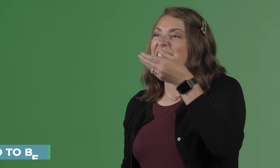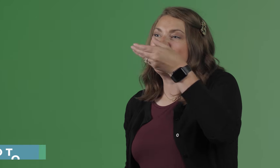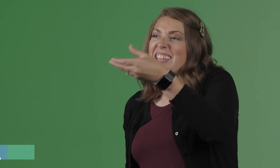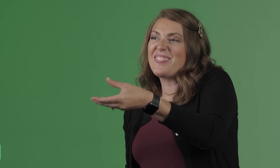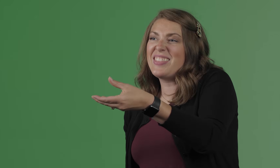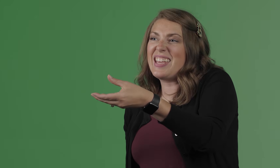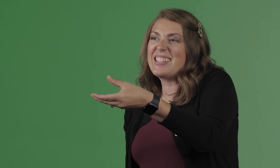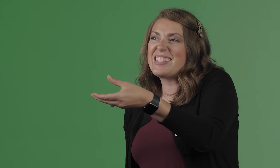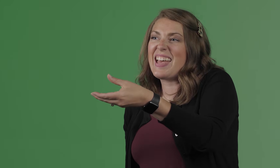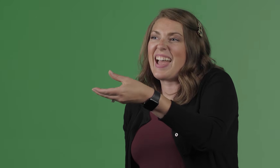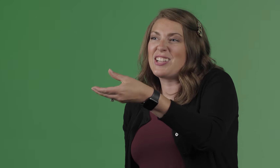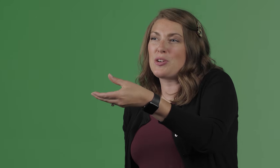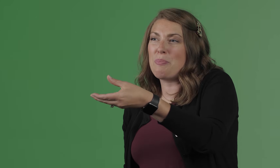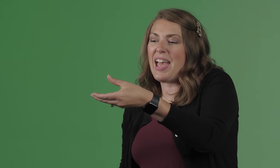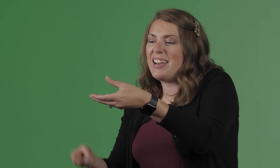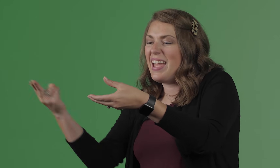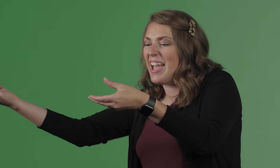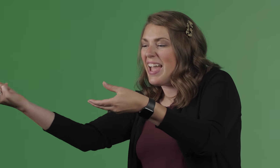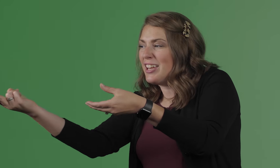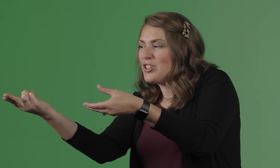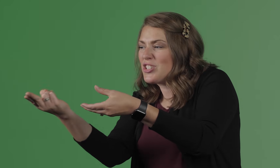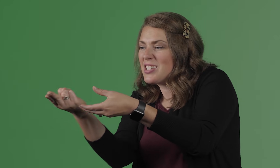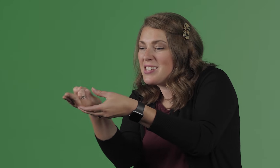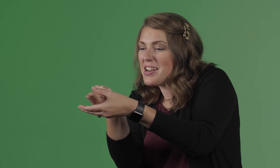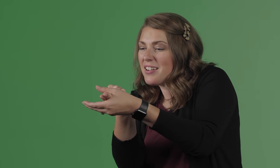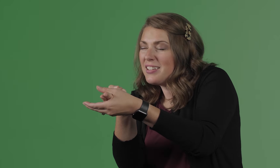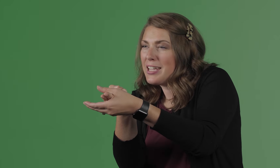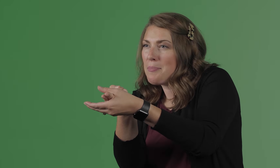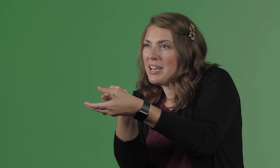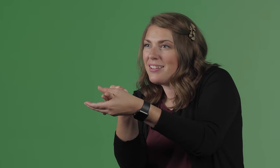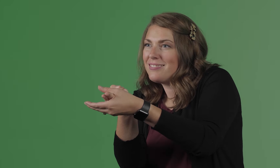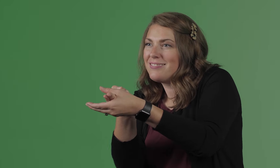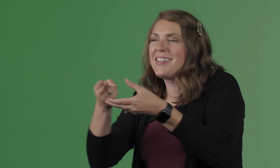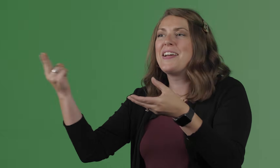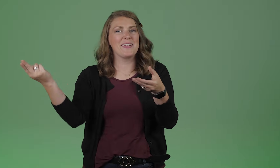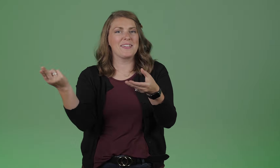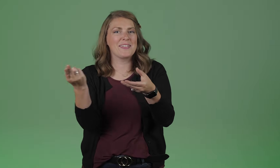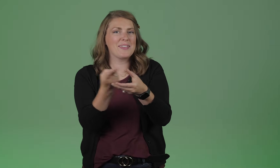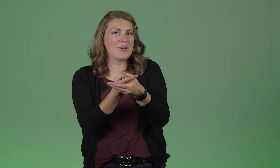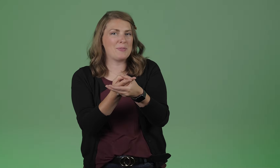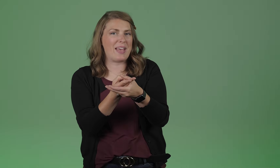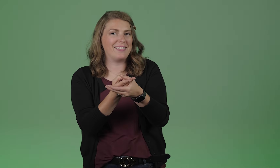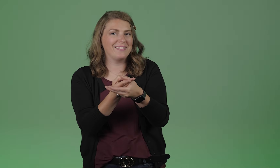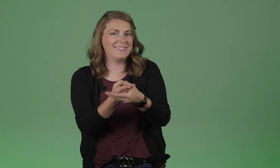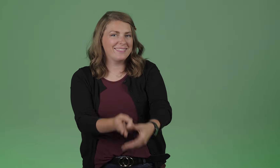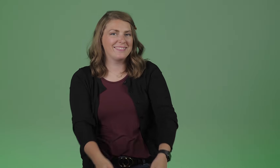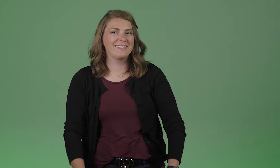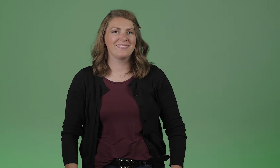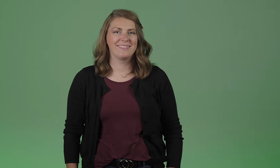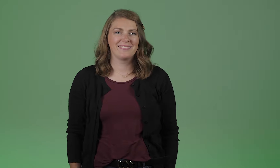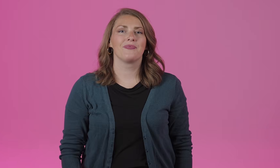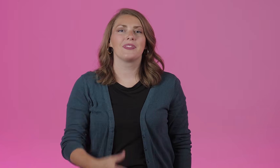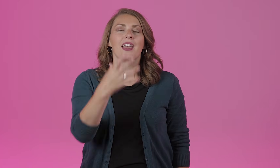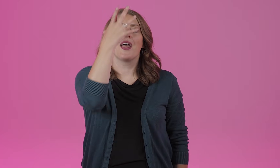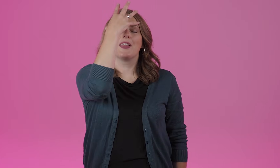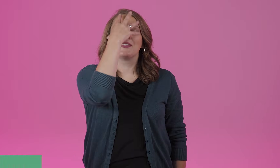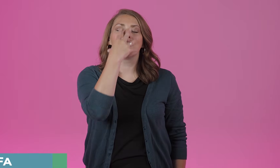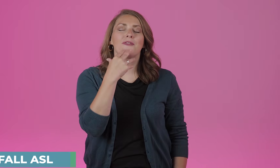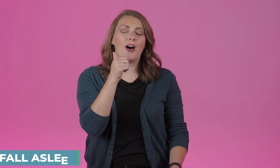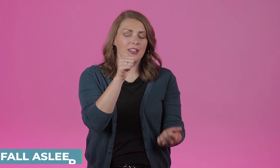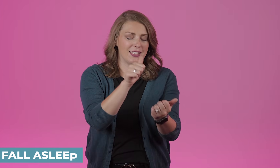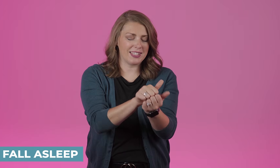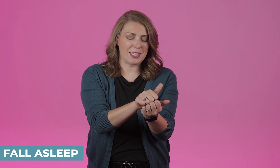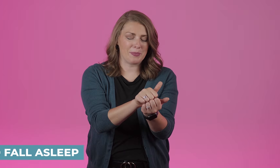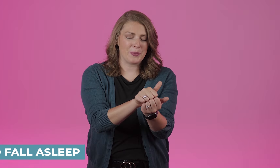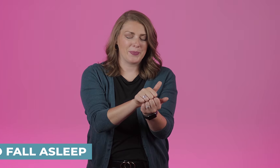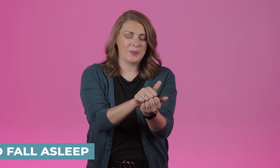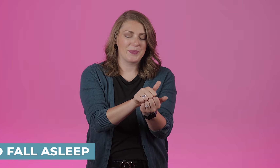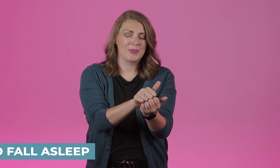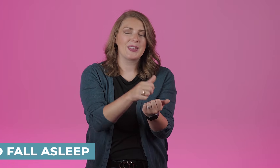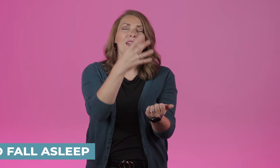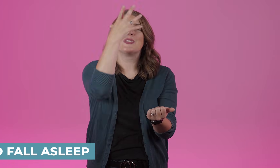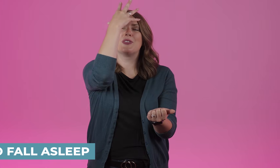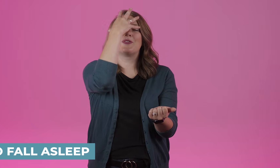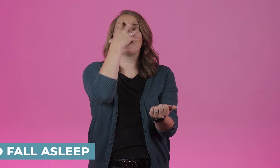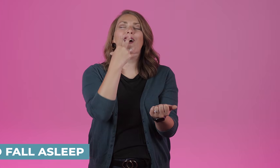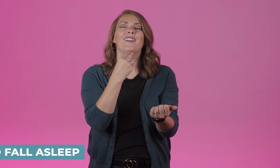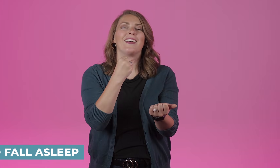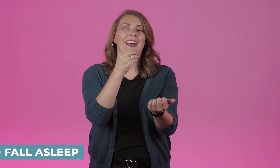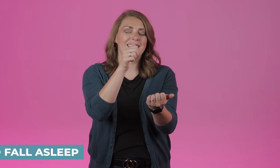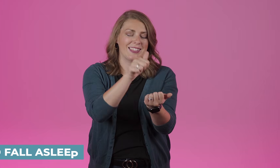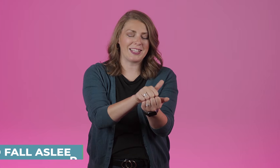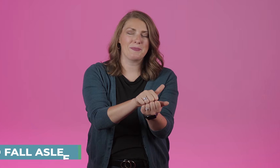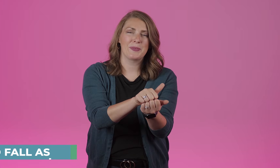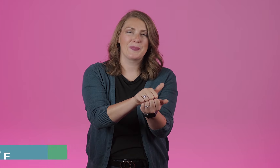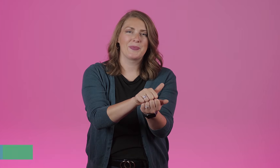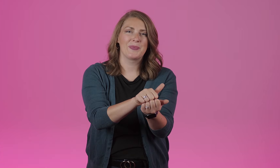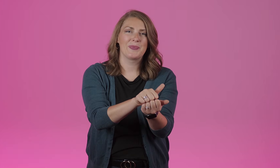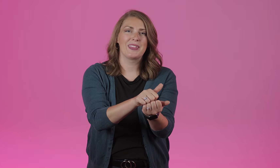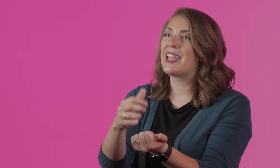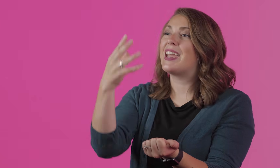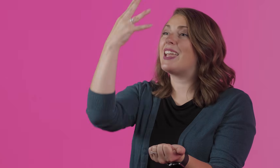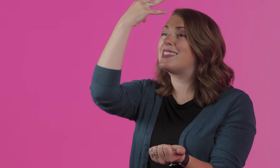think of this as your bed and you're snuggling up in it 'go to bed.' 'To fall asleep, to fall asleep,' it's